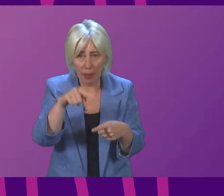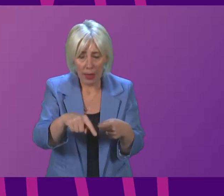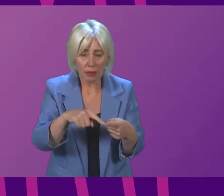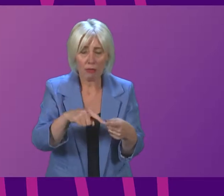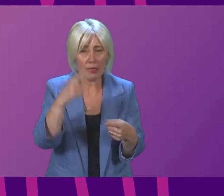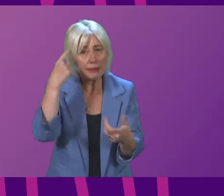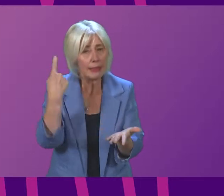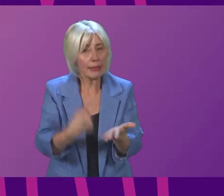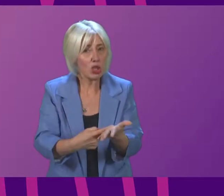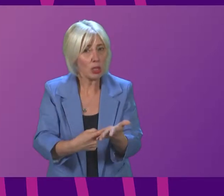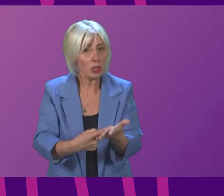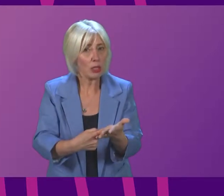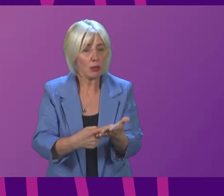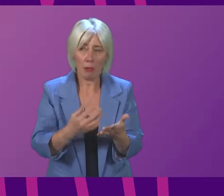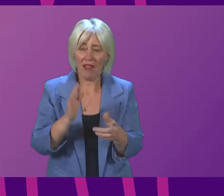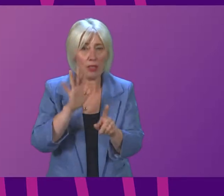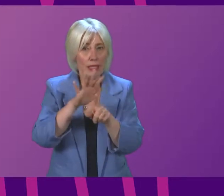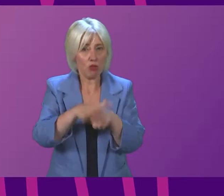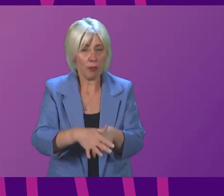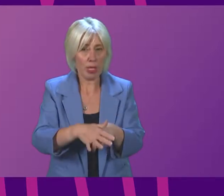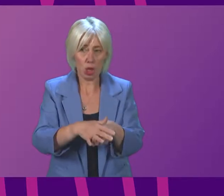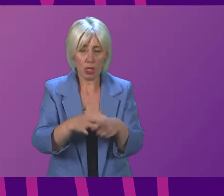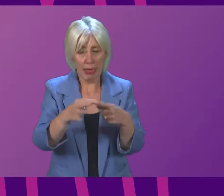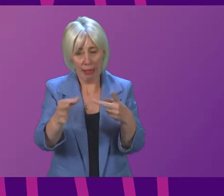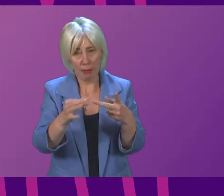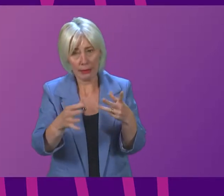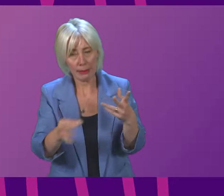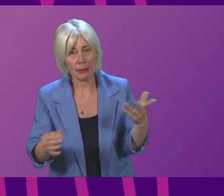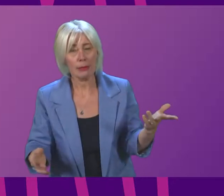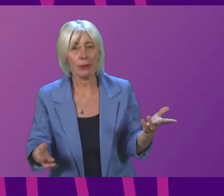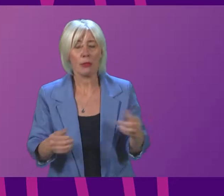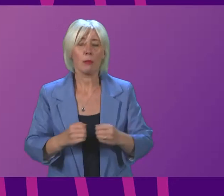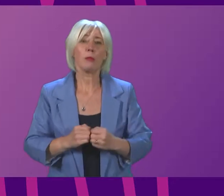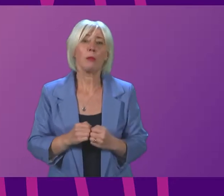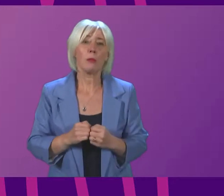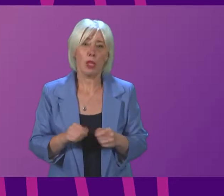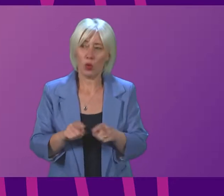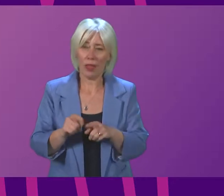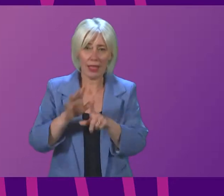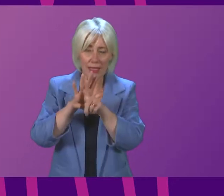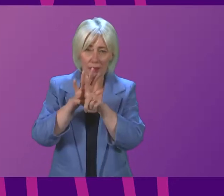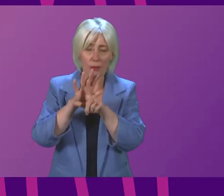that may be discriminatory in nature or have implications that are discriminatory in nature.